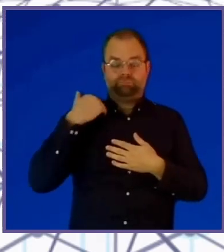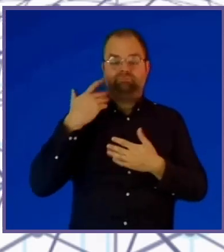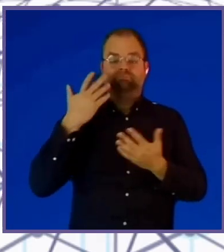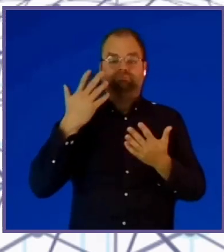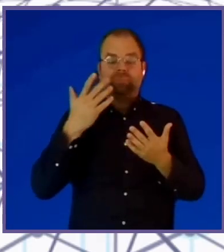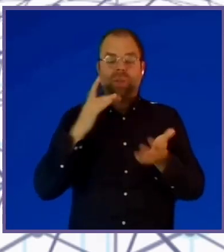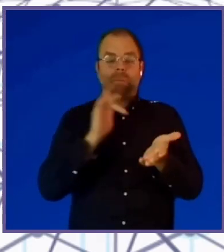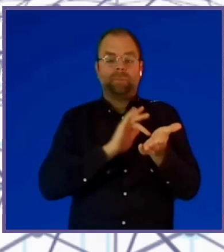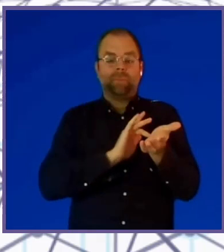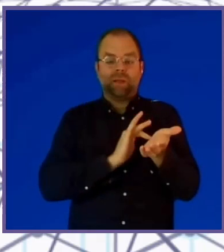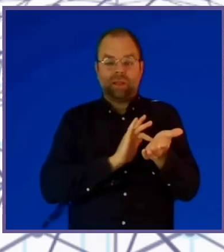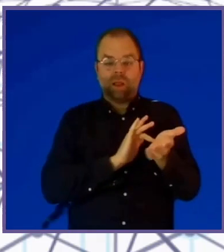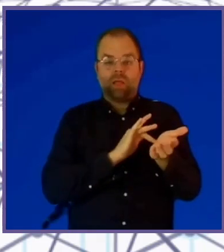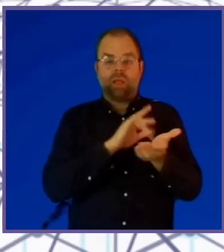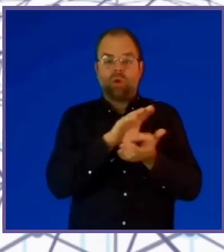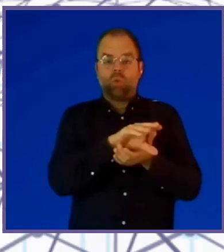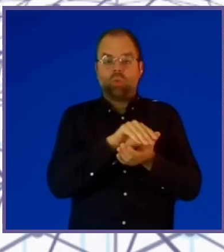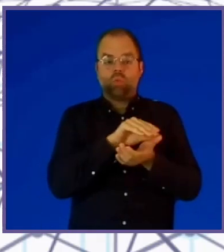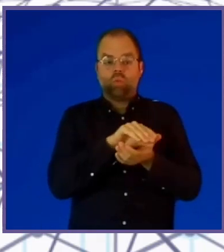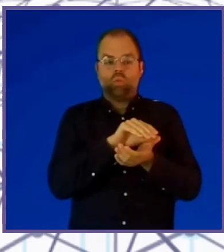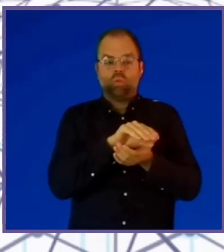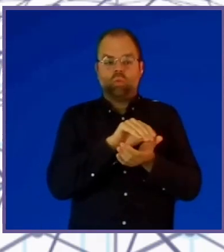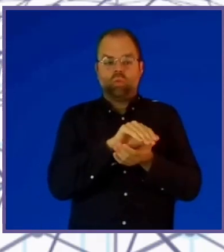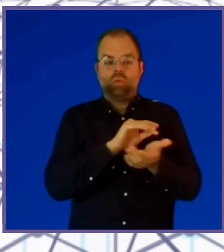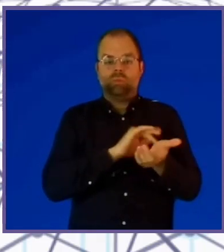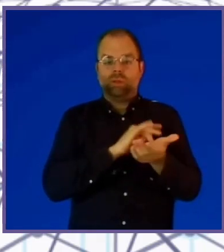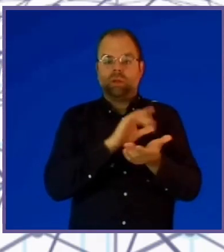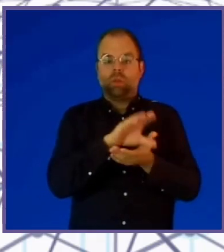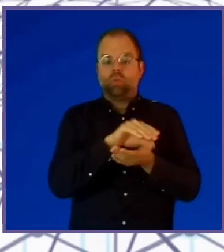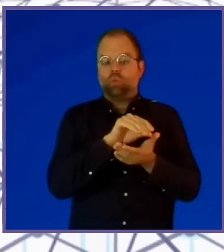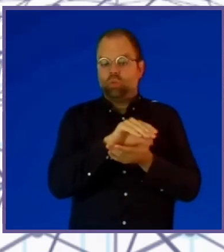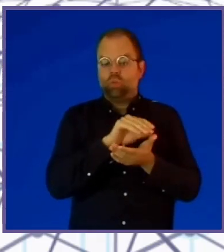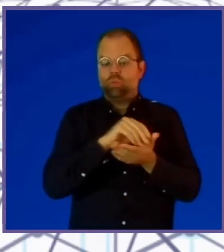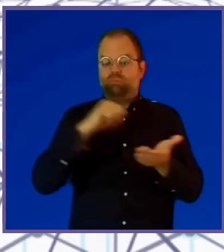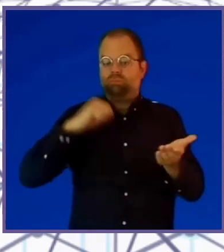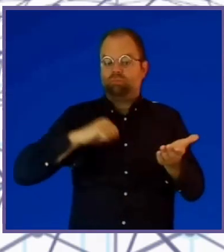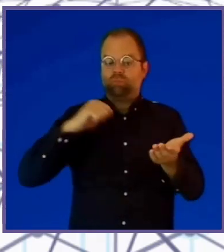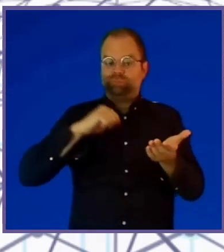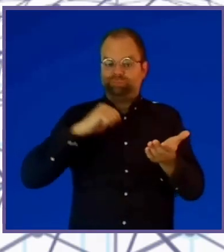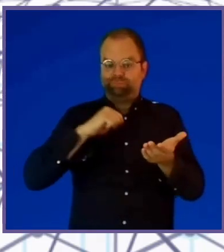Sometimes I run 3D printers from cars, batteries and it works.